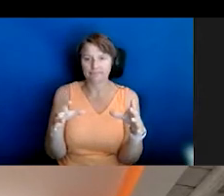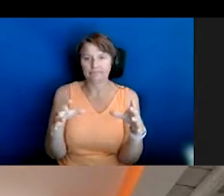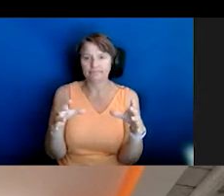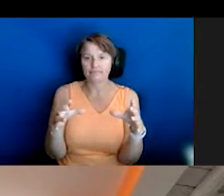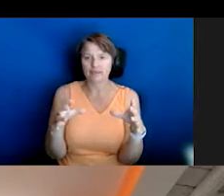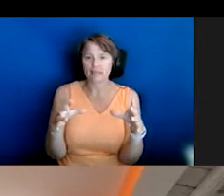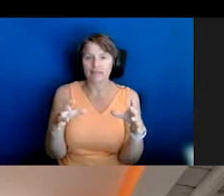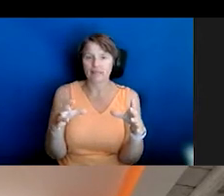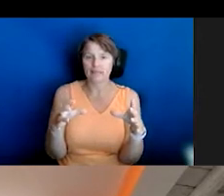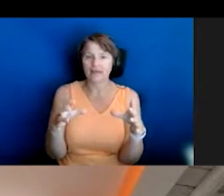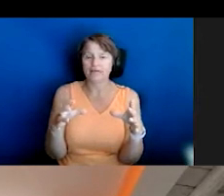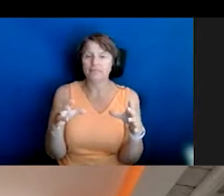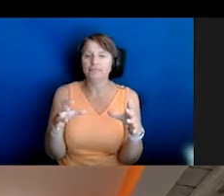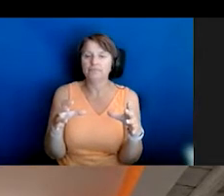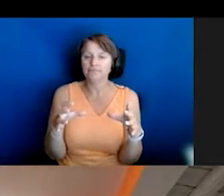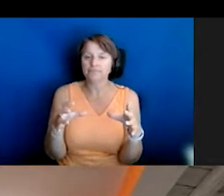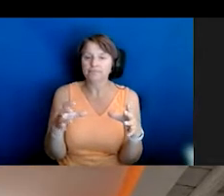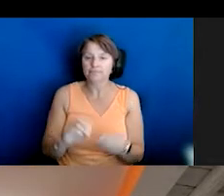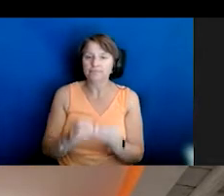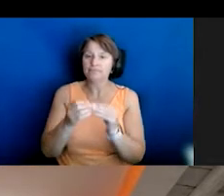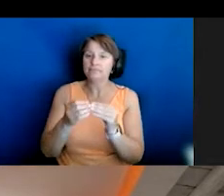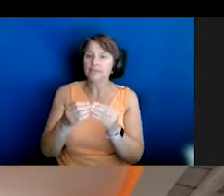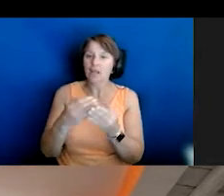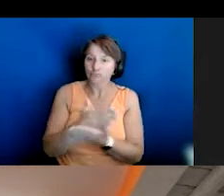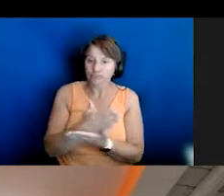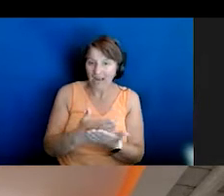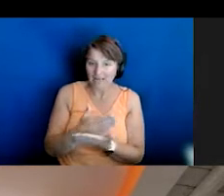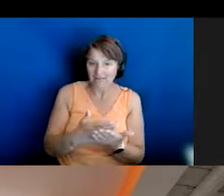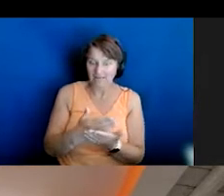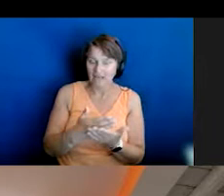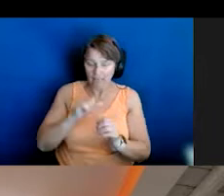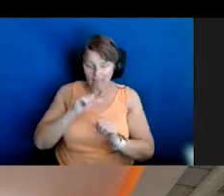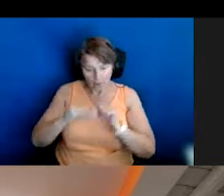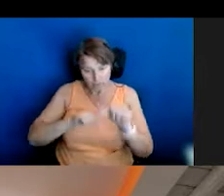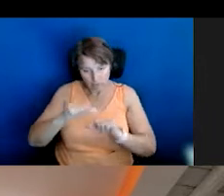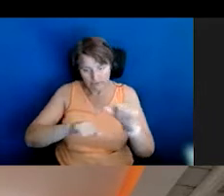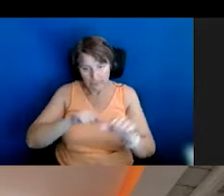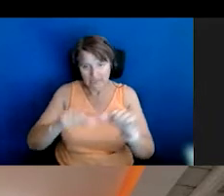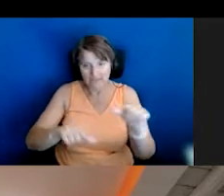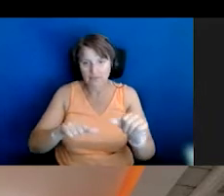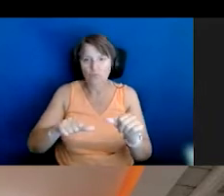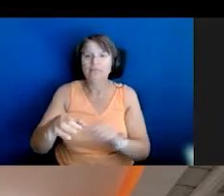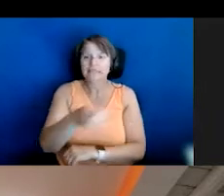And formalise a process with the city to build a permanent bakehouse.